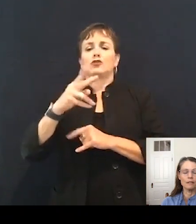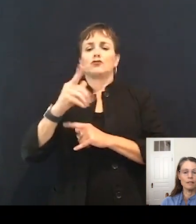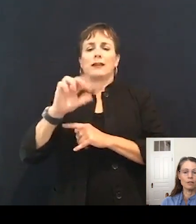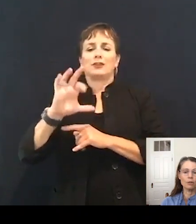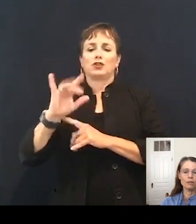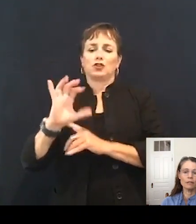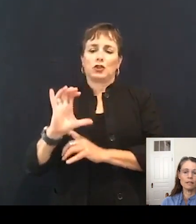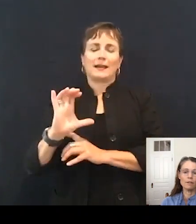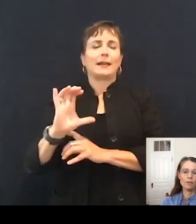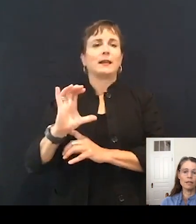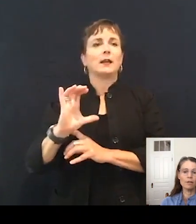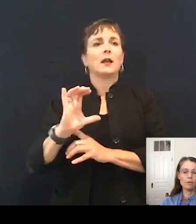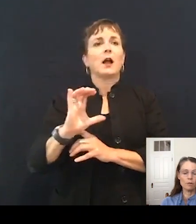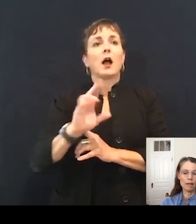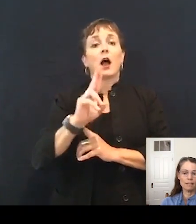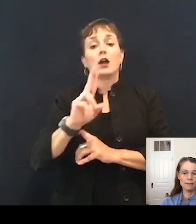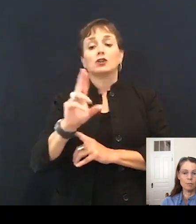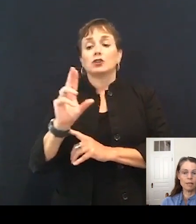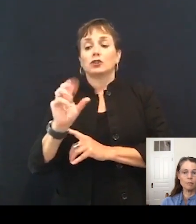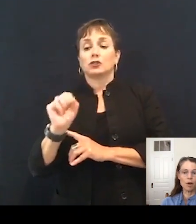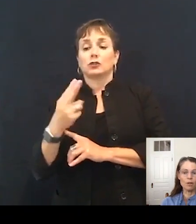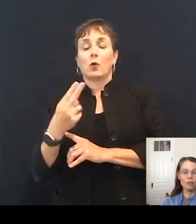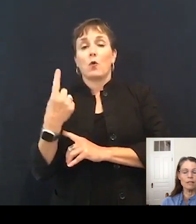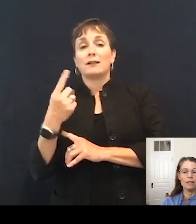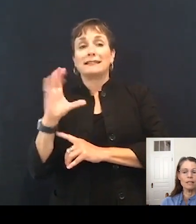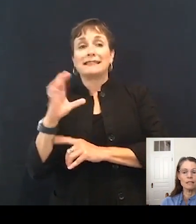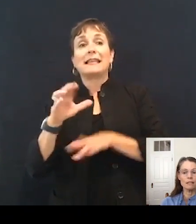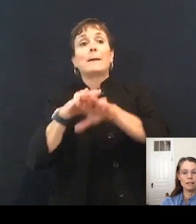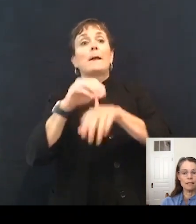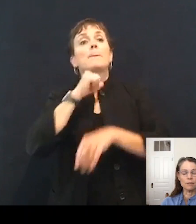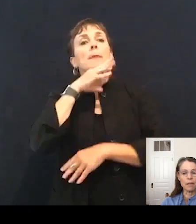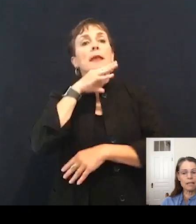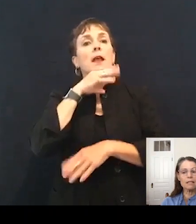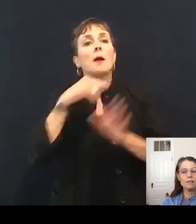Currently, they're characterizing the pig model, studying mechanisms of